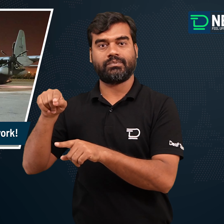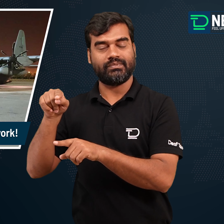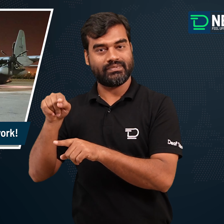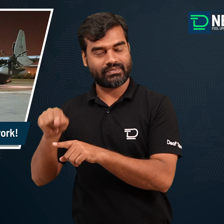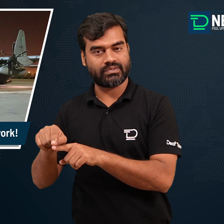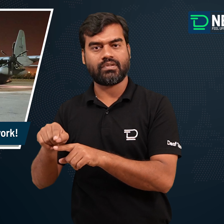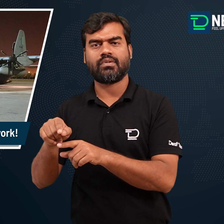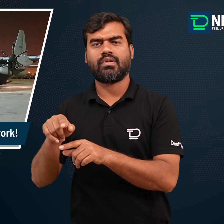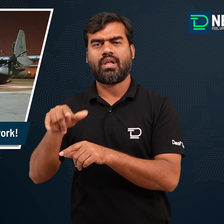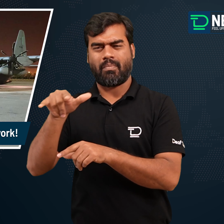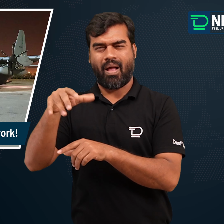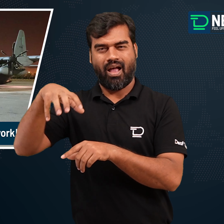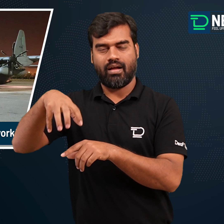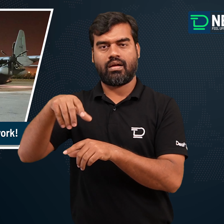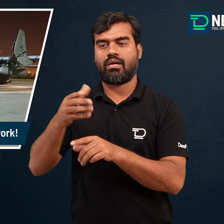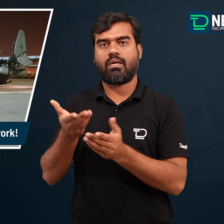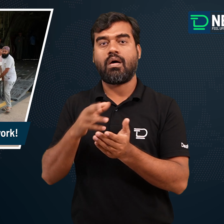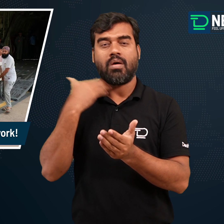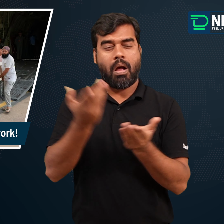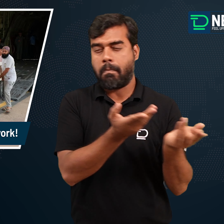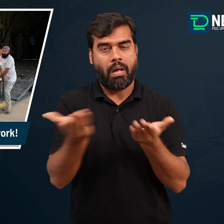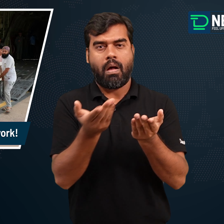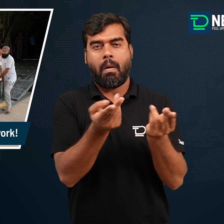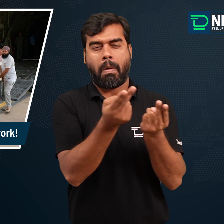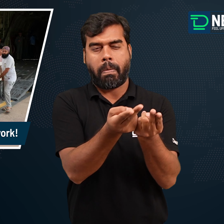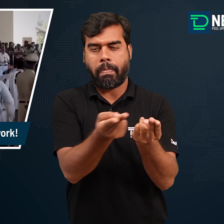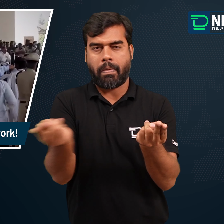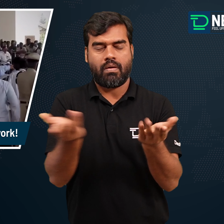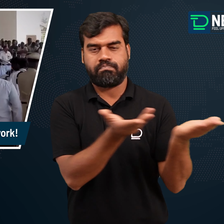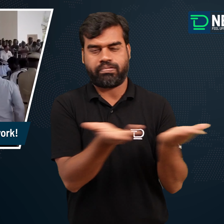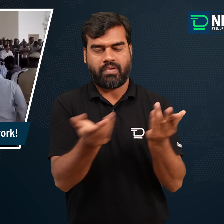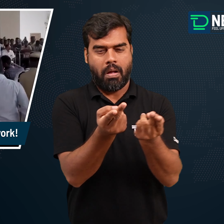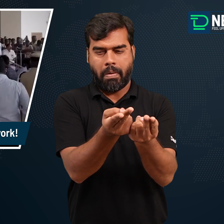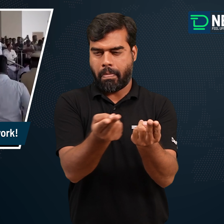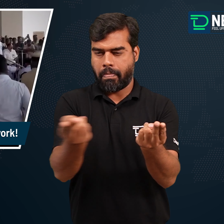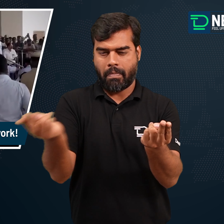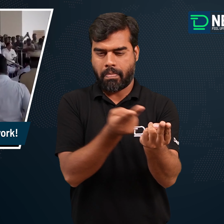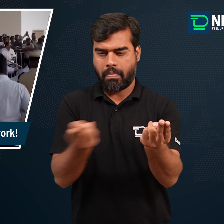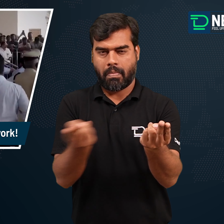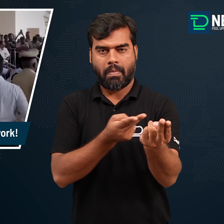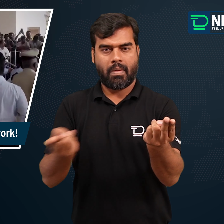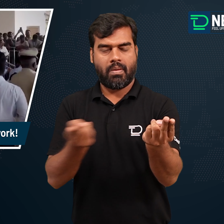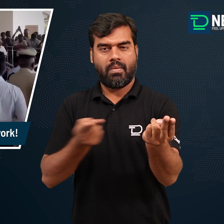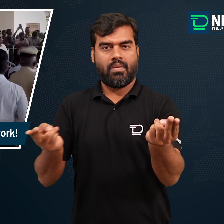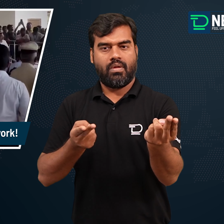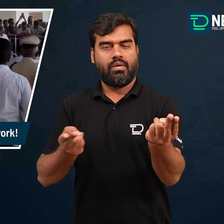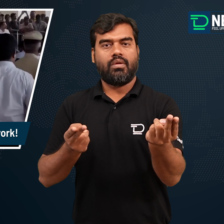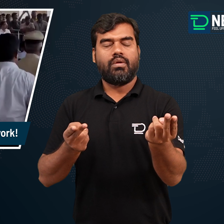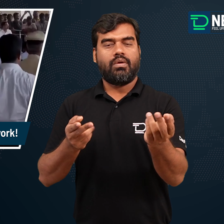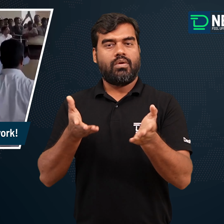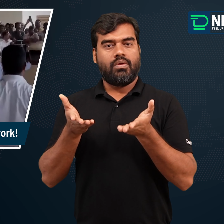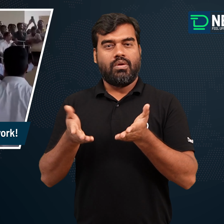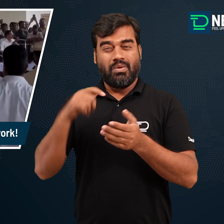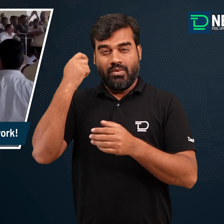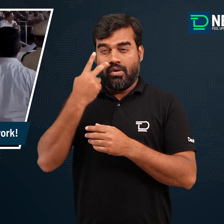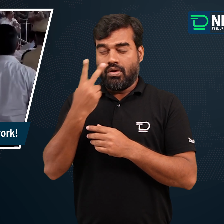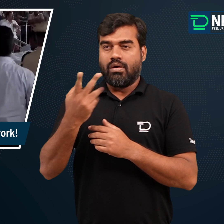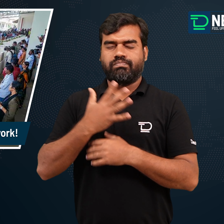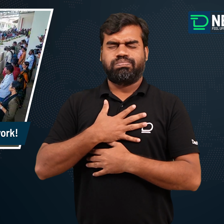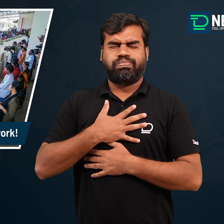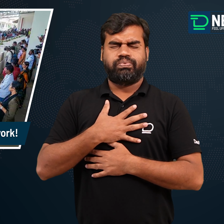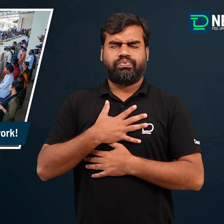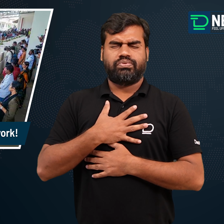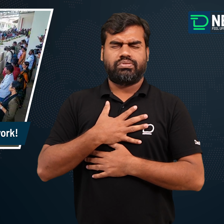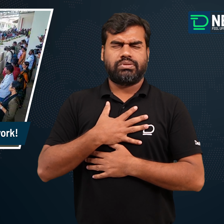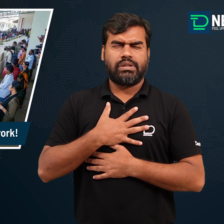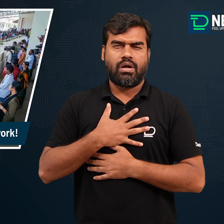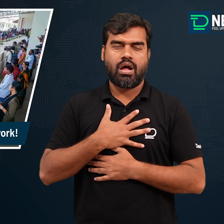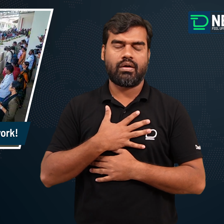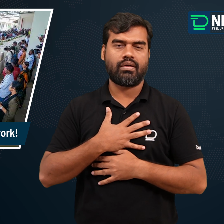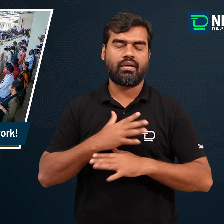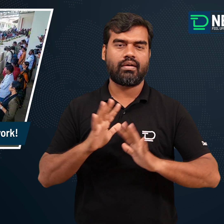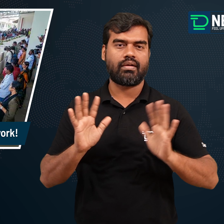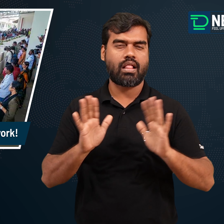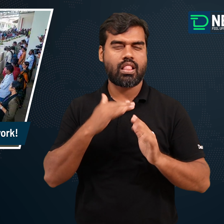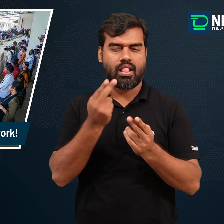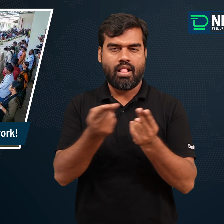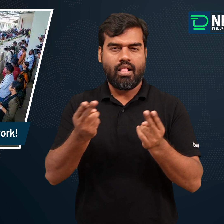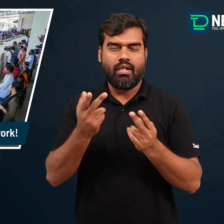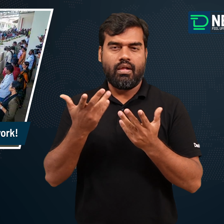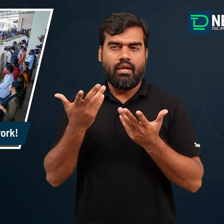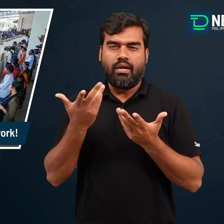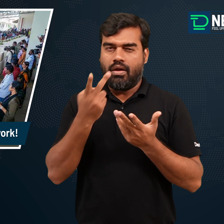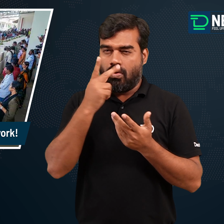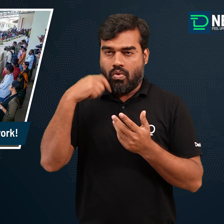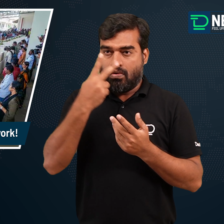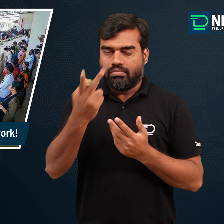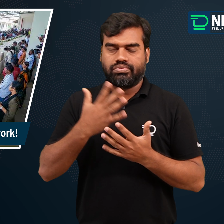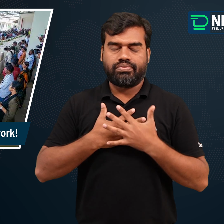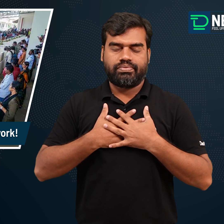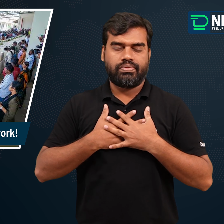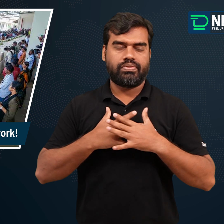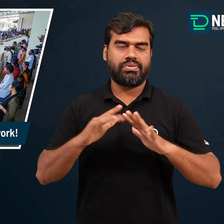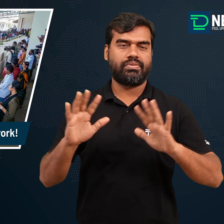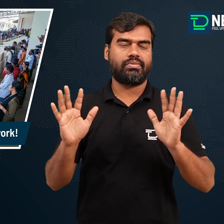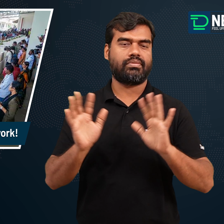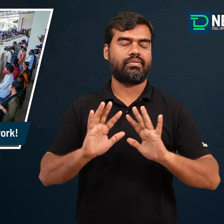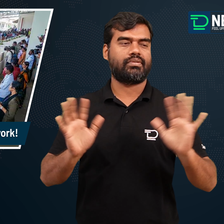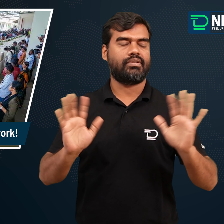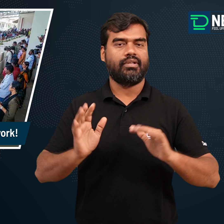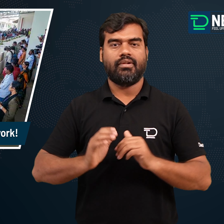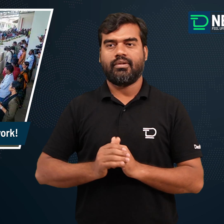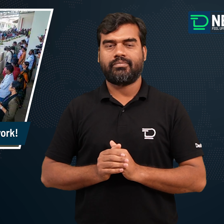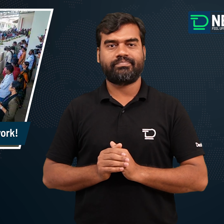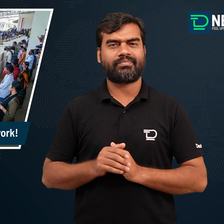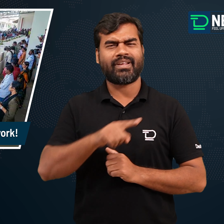All the bodies were kept at the airport. The video was so terrible to see.